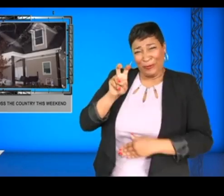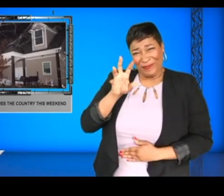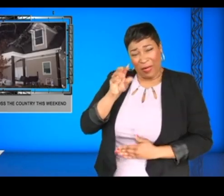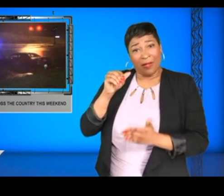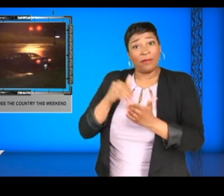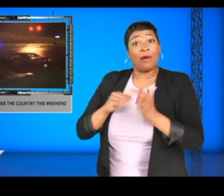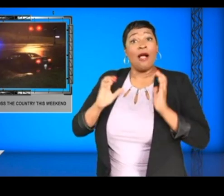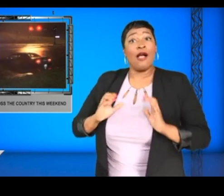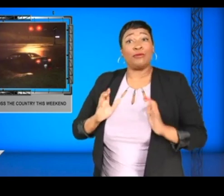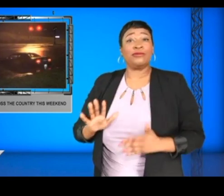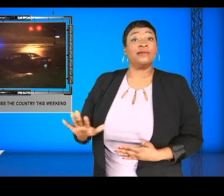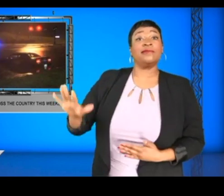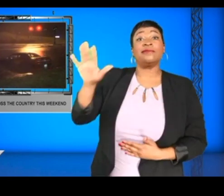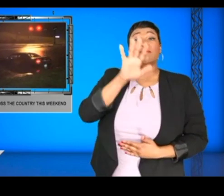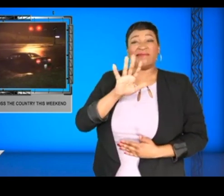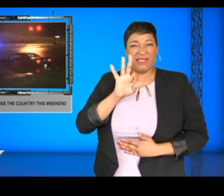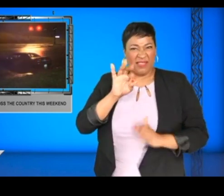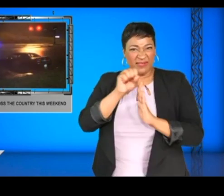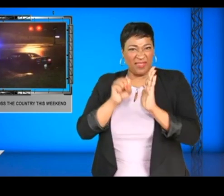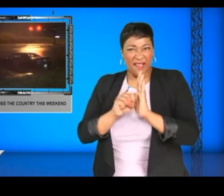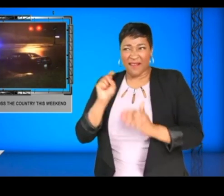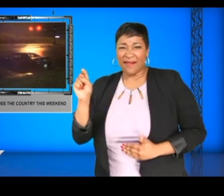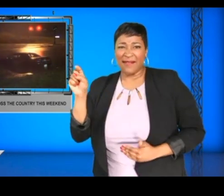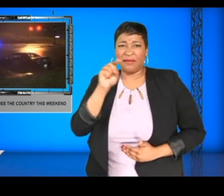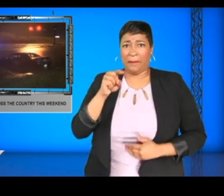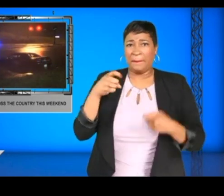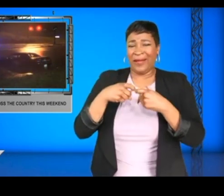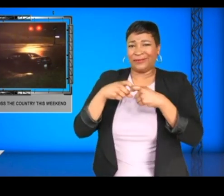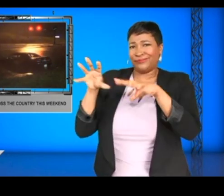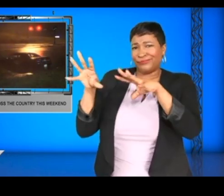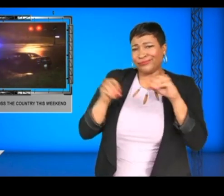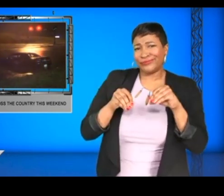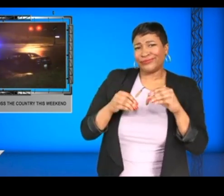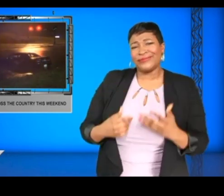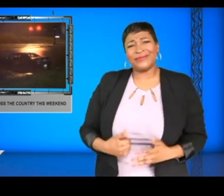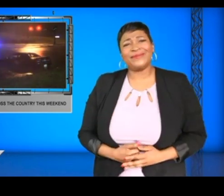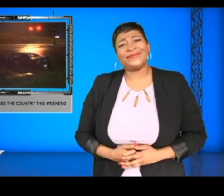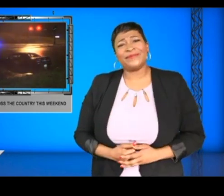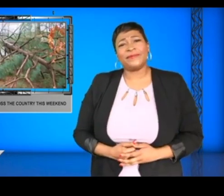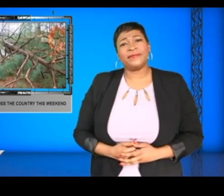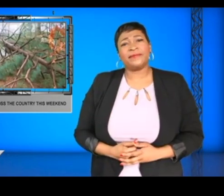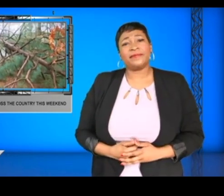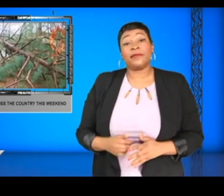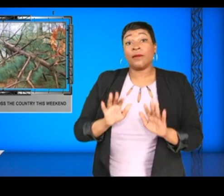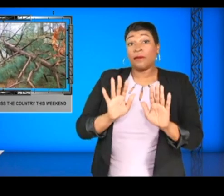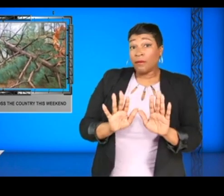More than a quarter million customers across nine states lost power.